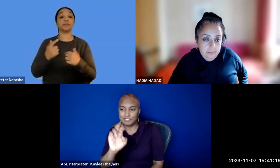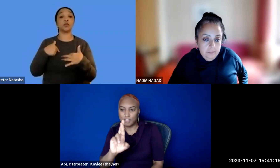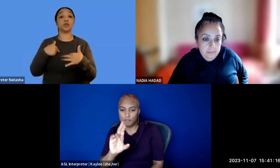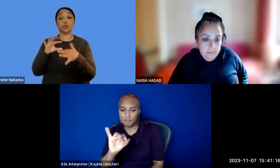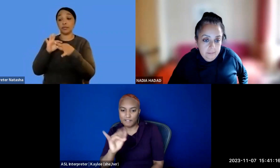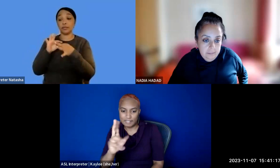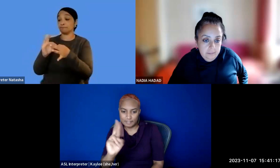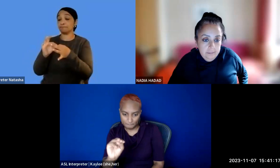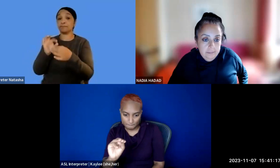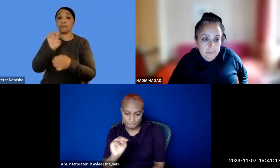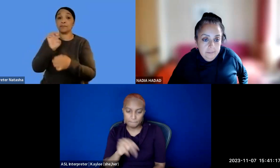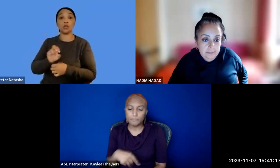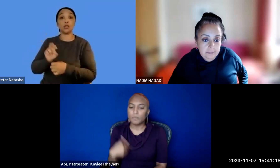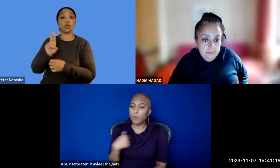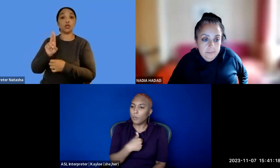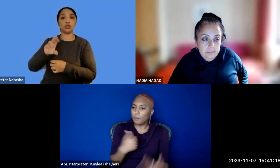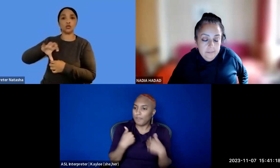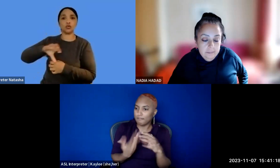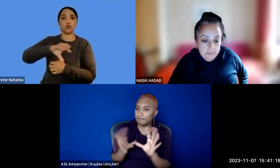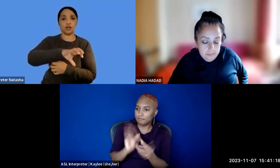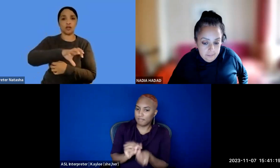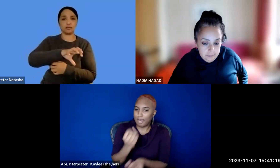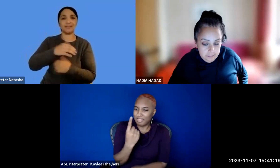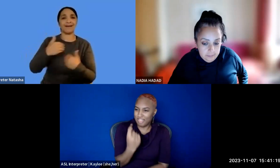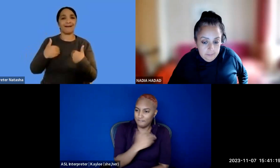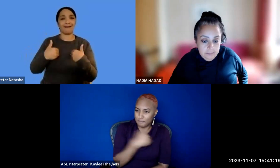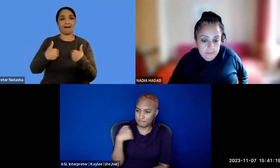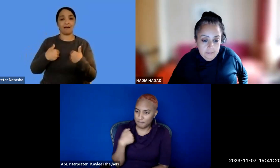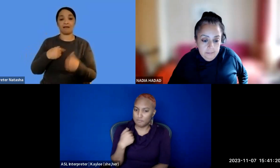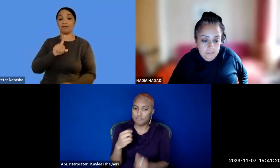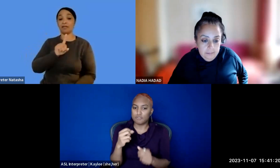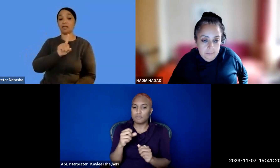when we have 11 Member States represented here in Mozambique.